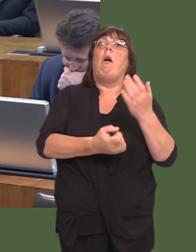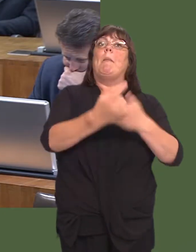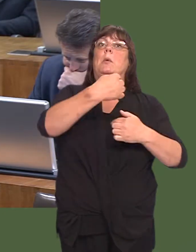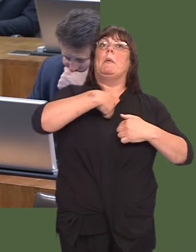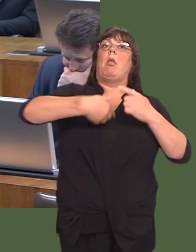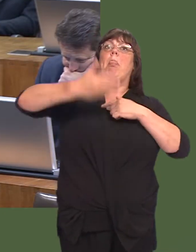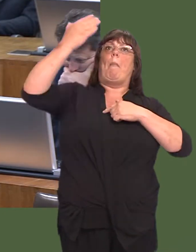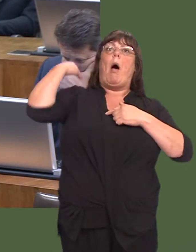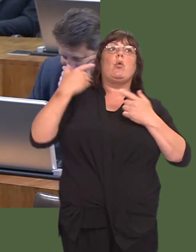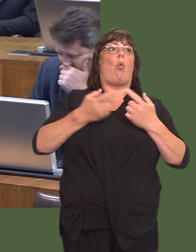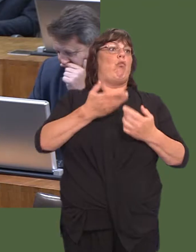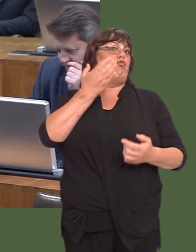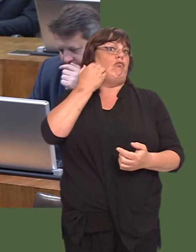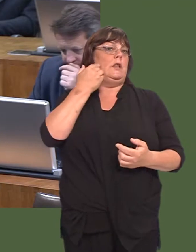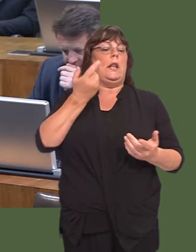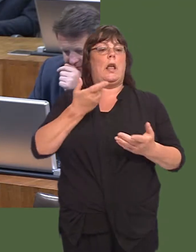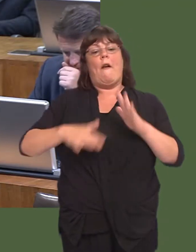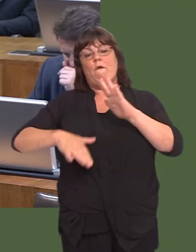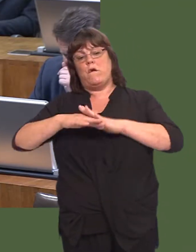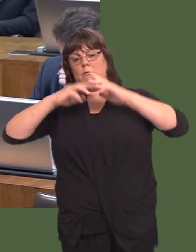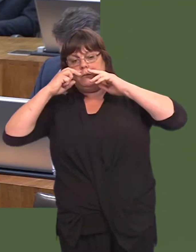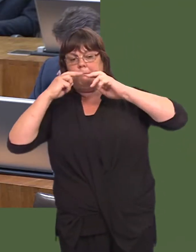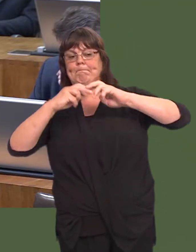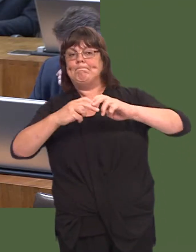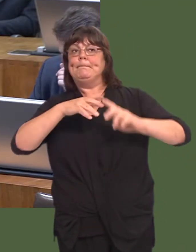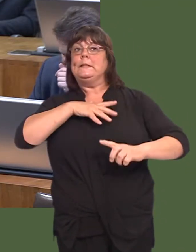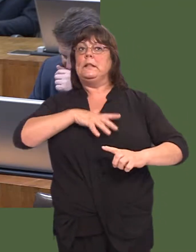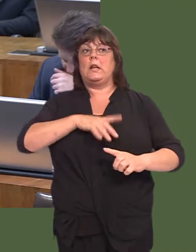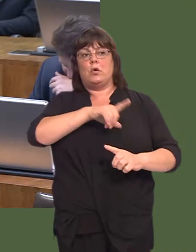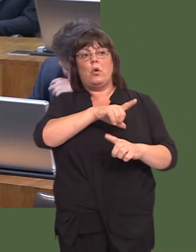in the past or, indeed, the present, are investigated fully, so as we can ensure that our children